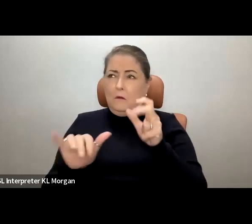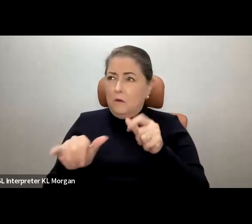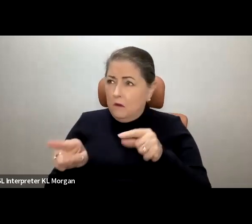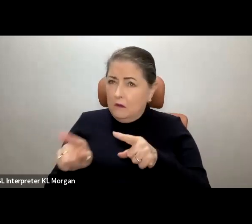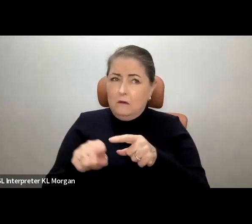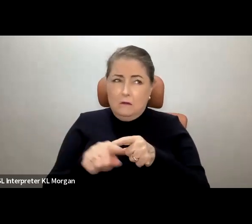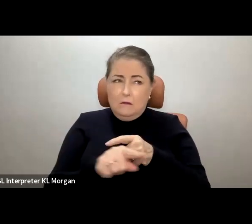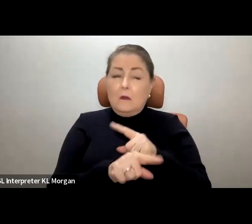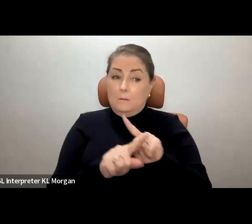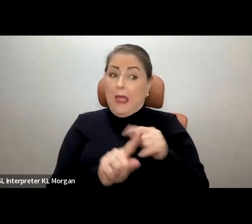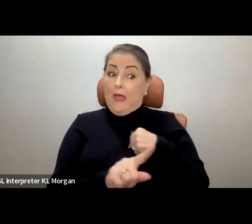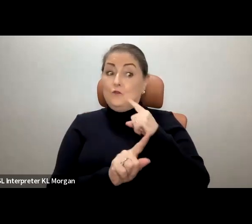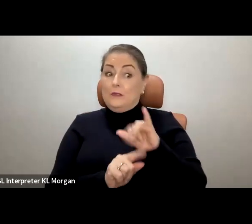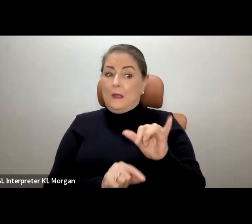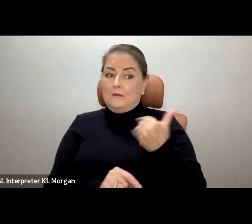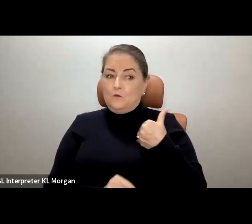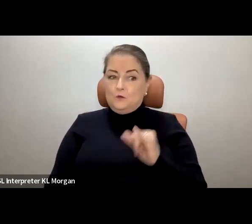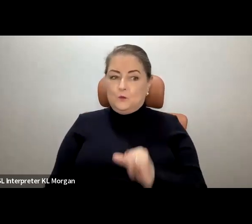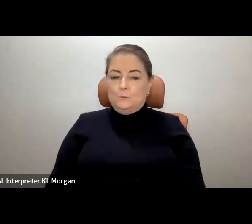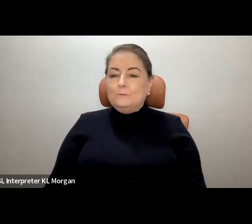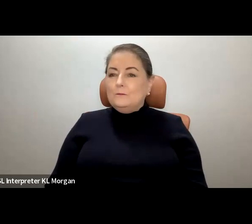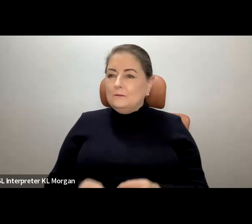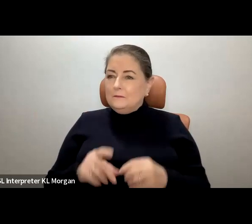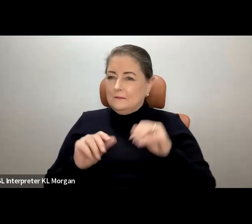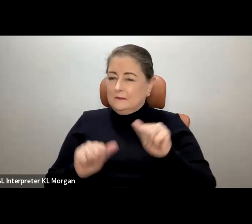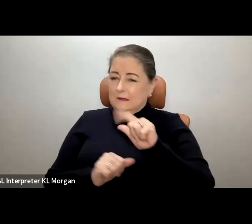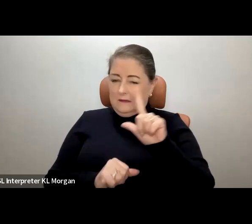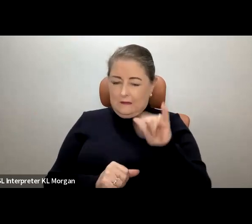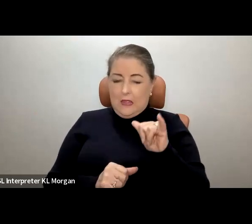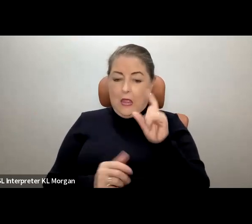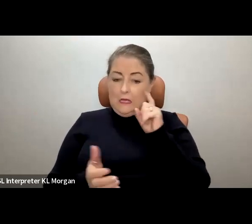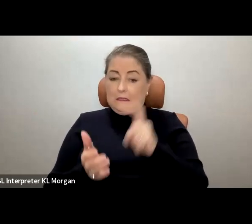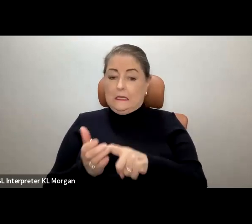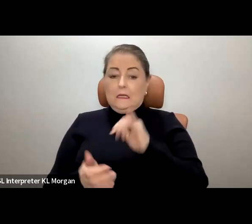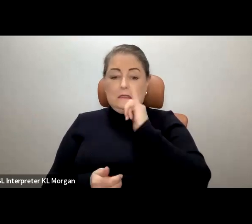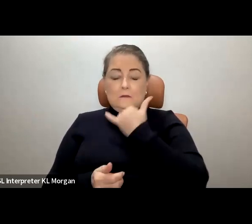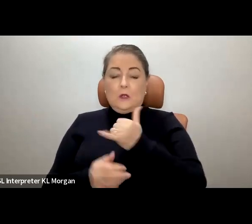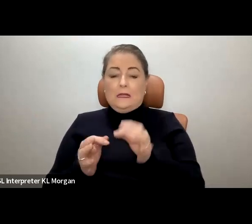I've heard that before. Can ally detect incorrect captions? I